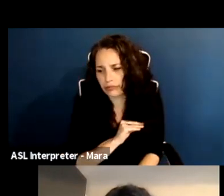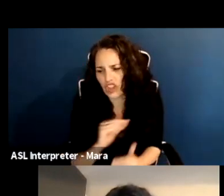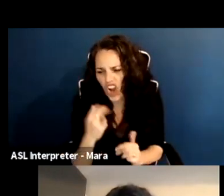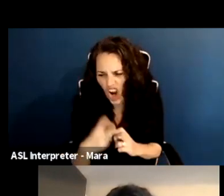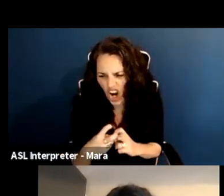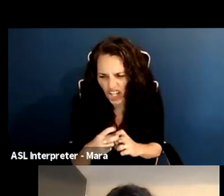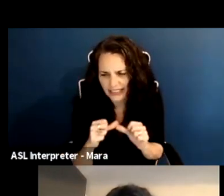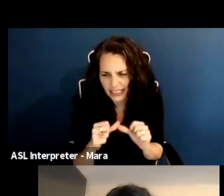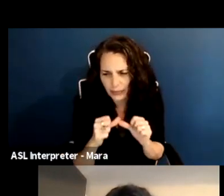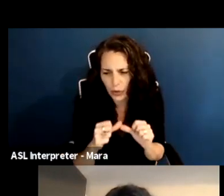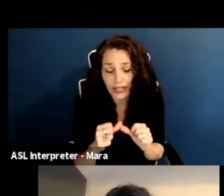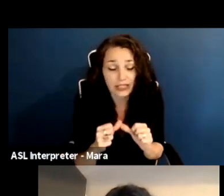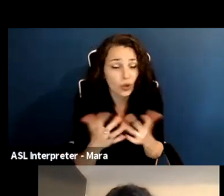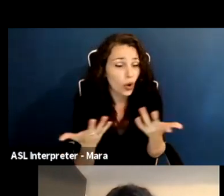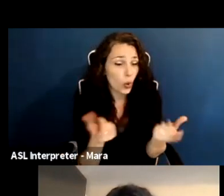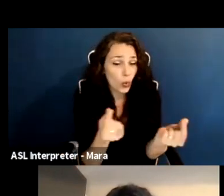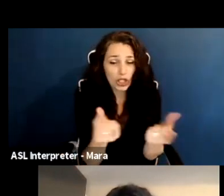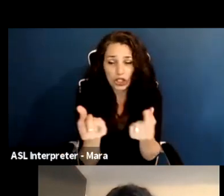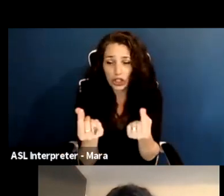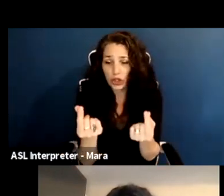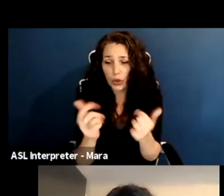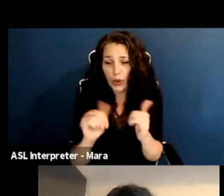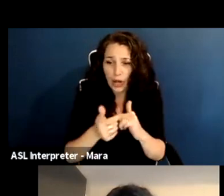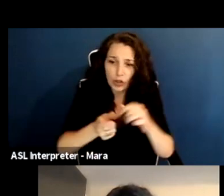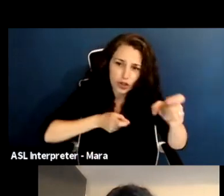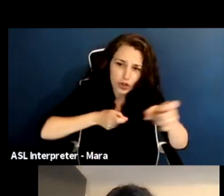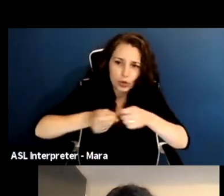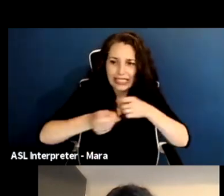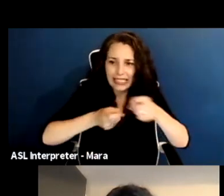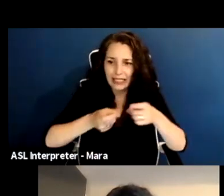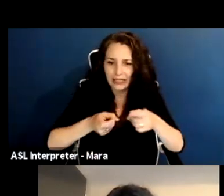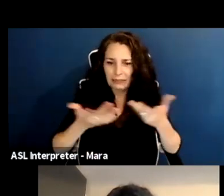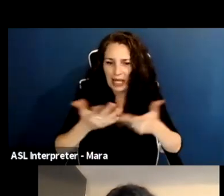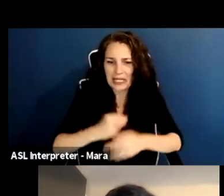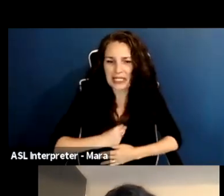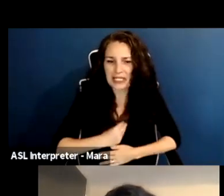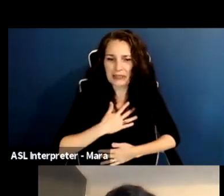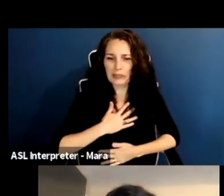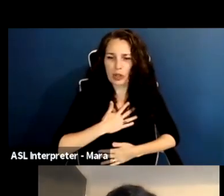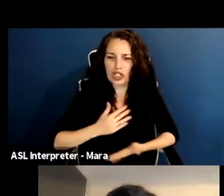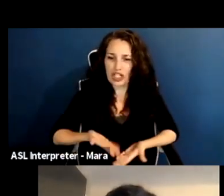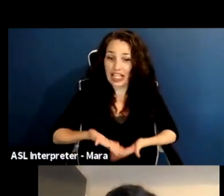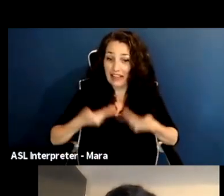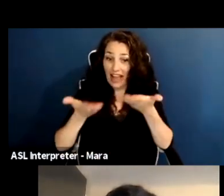What inspirational advice can you give to other people who are dealing with.